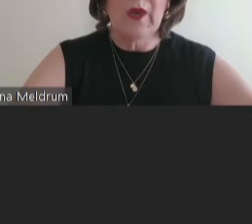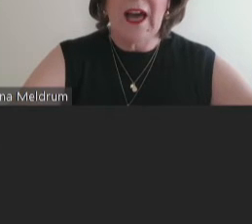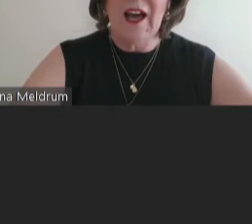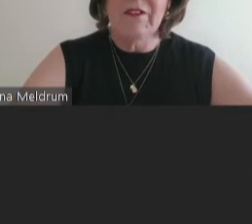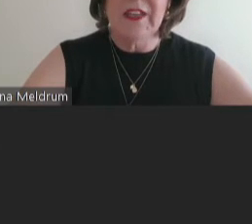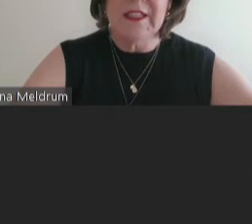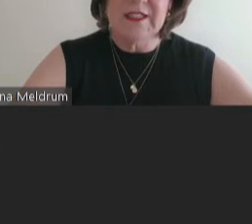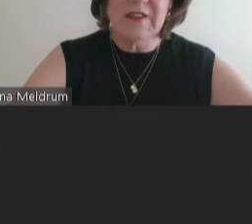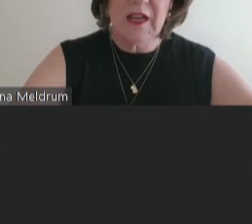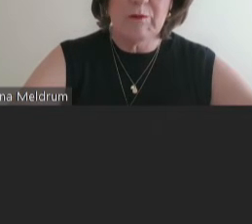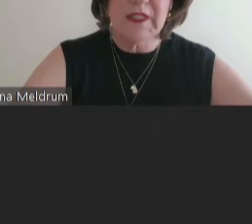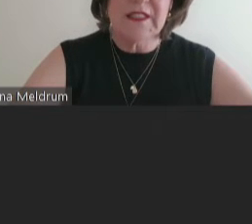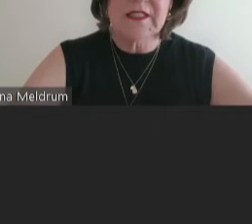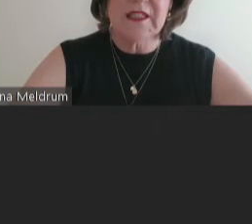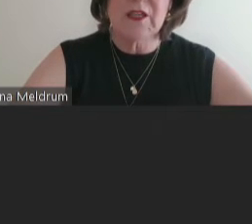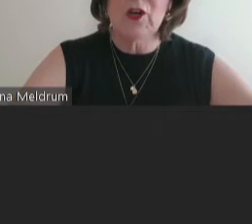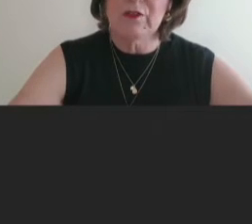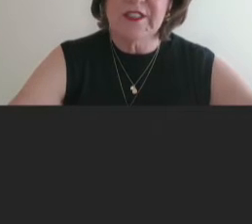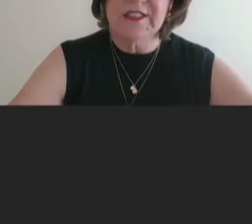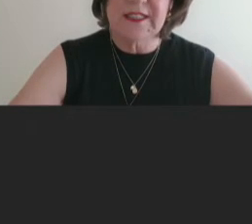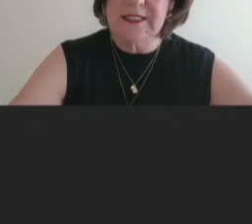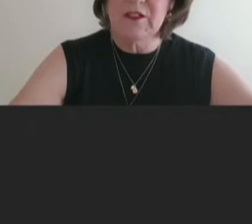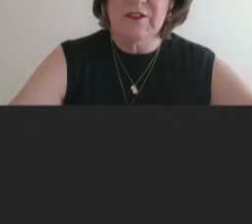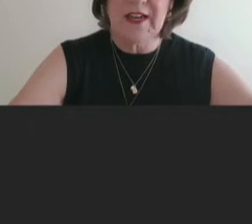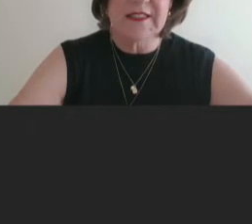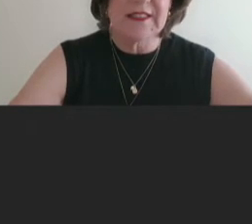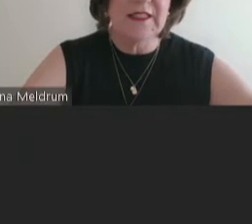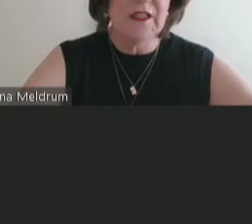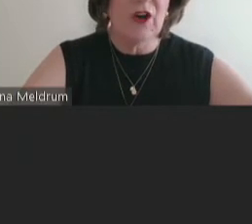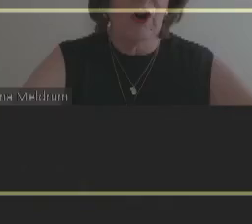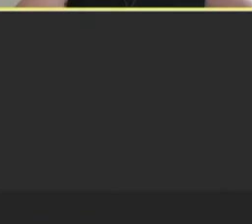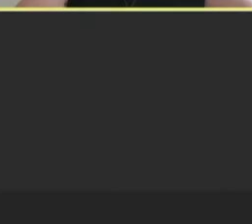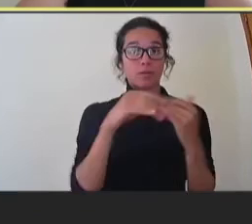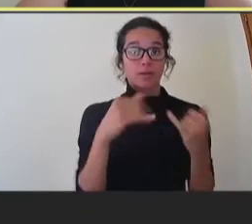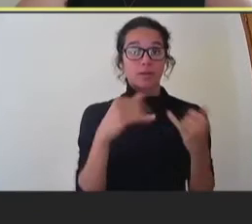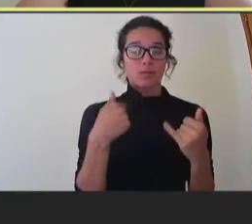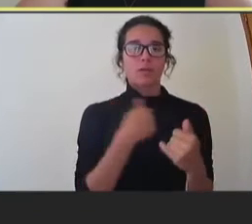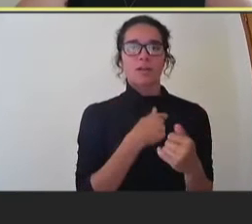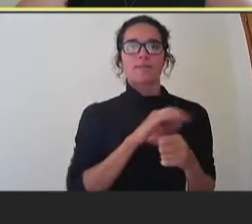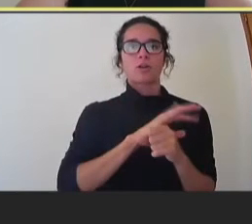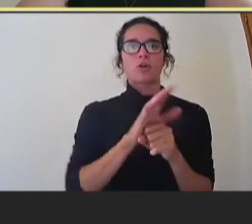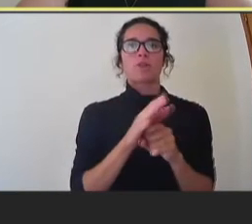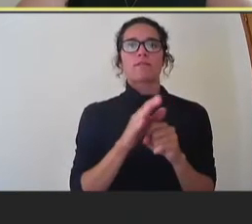We have in development a COVID seasonal vaccine on our new platform,